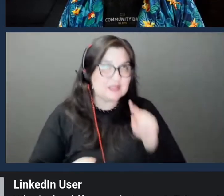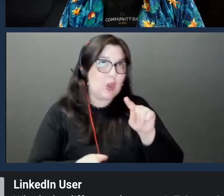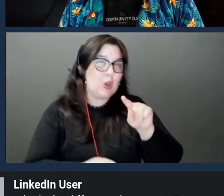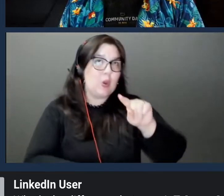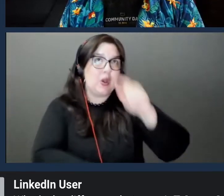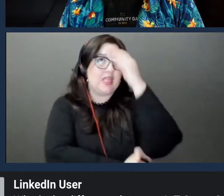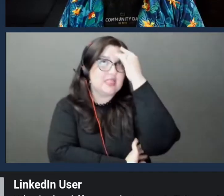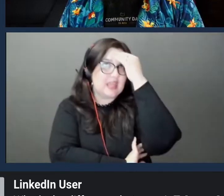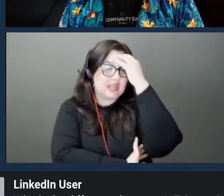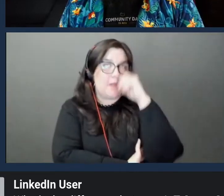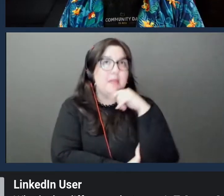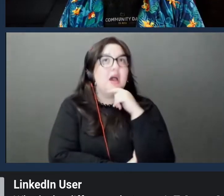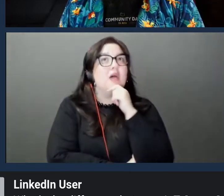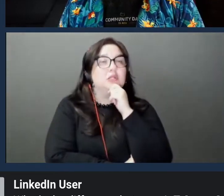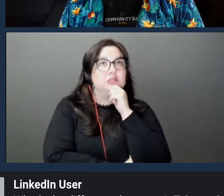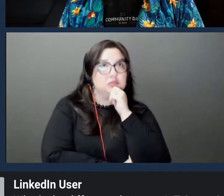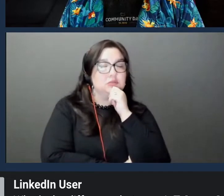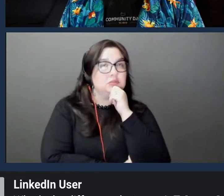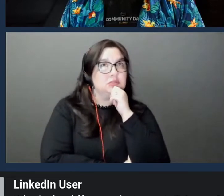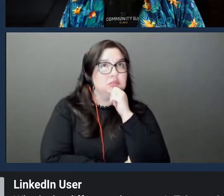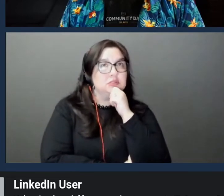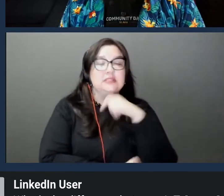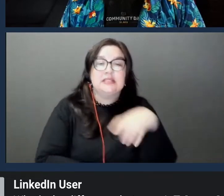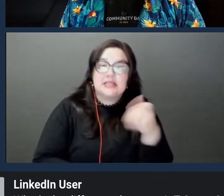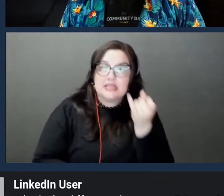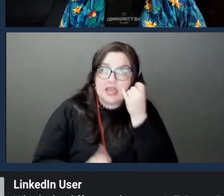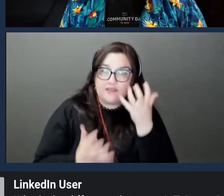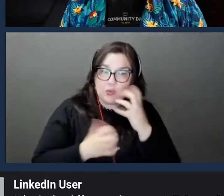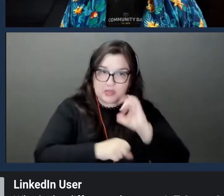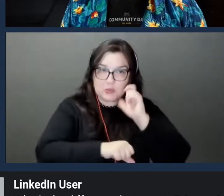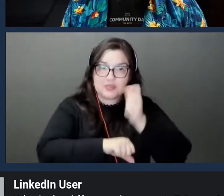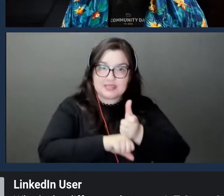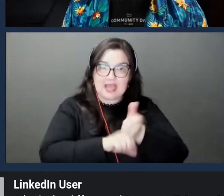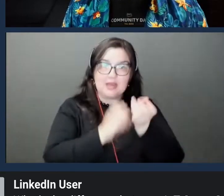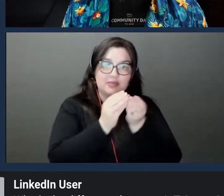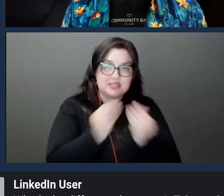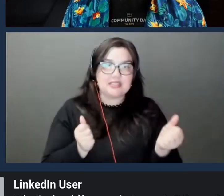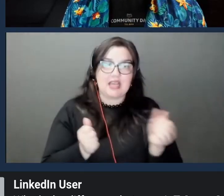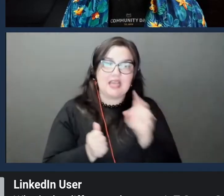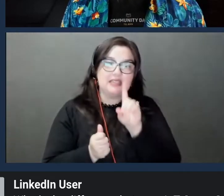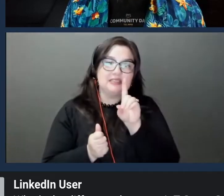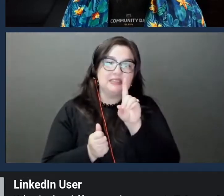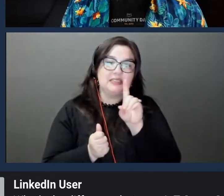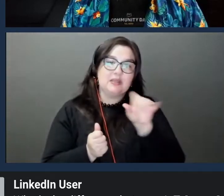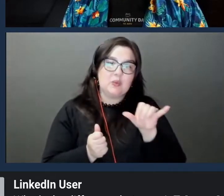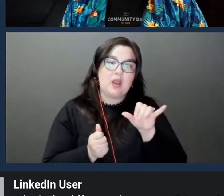if you want to put together a solution, like the classic DIY approach, you can buy an edge computing device,